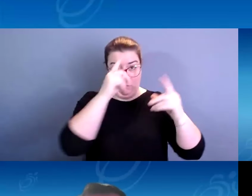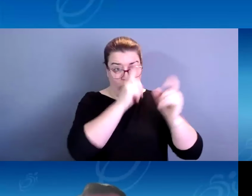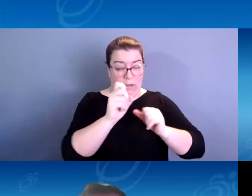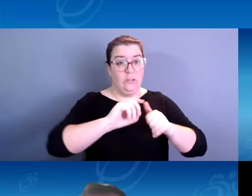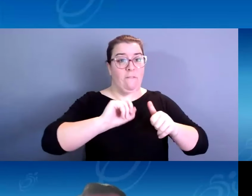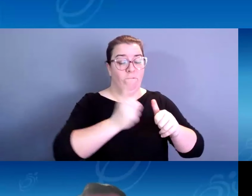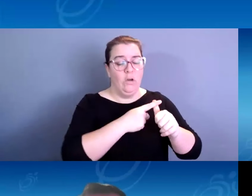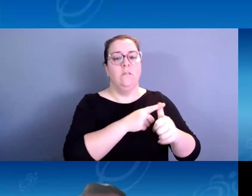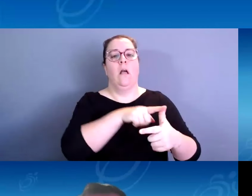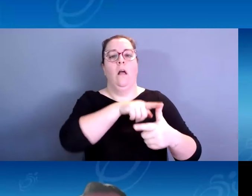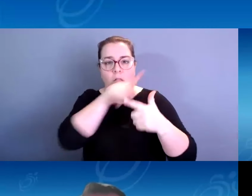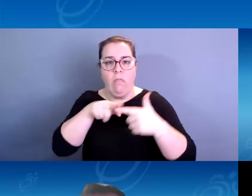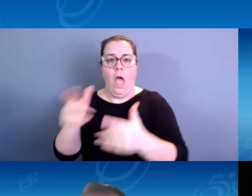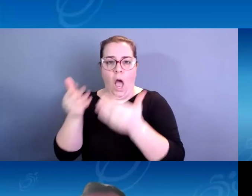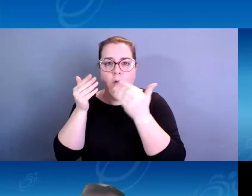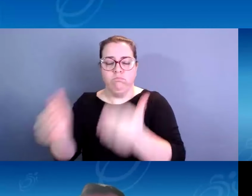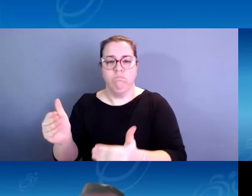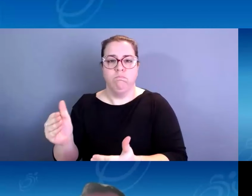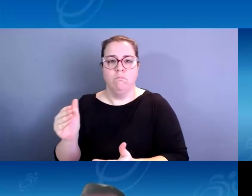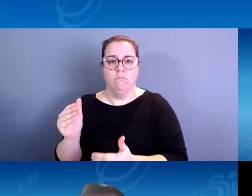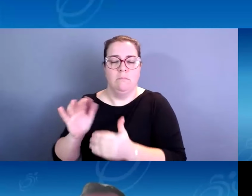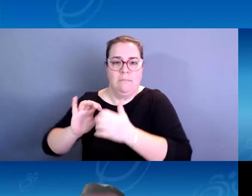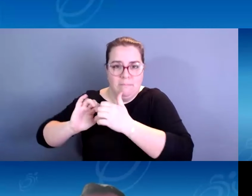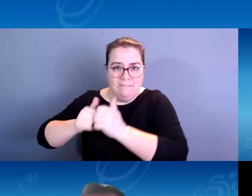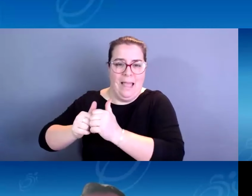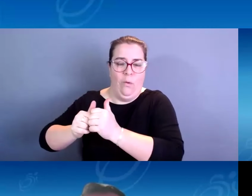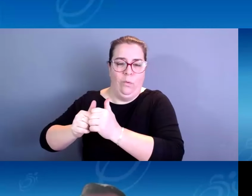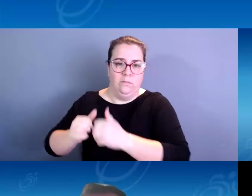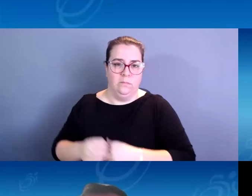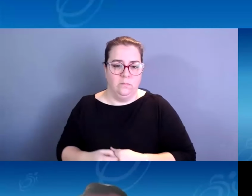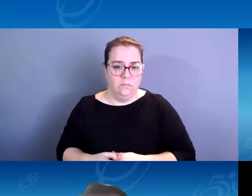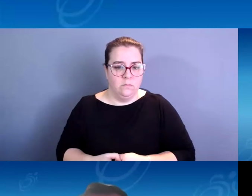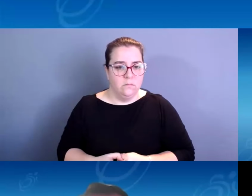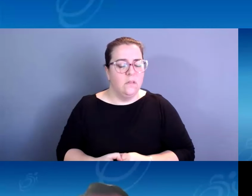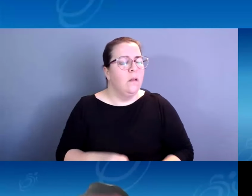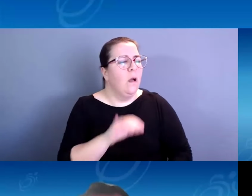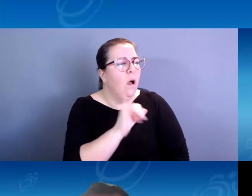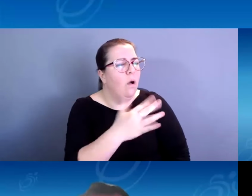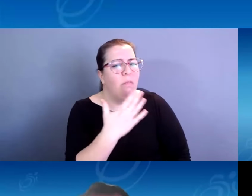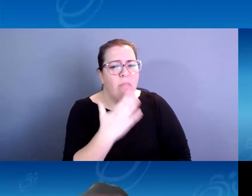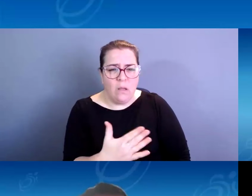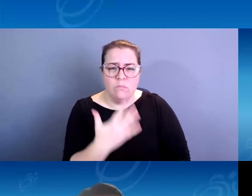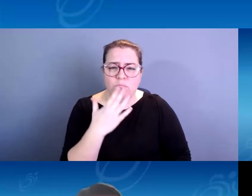Thank you for for making that that point. I really think it really drives home the, you know, the leadership